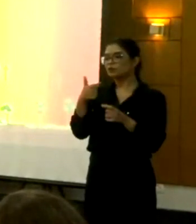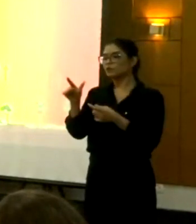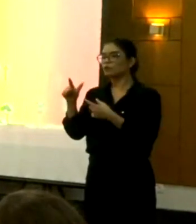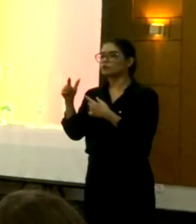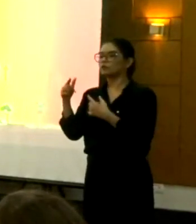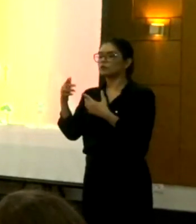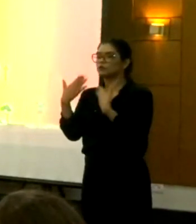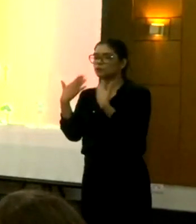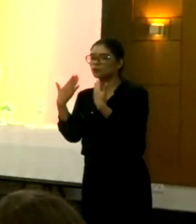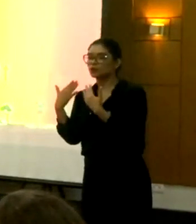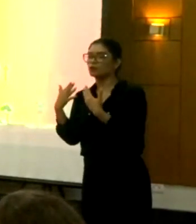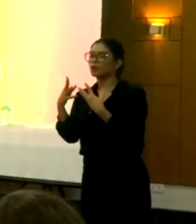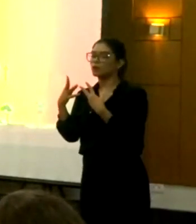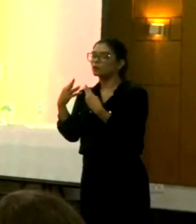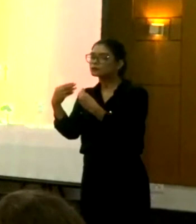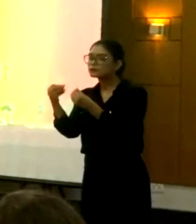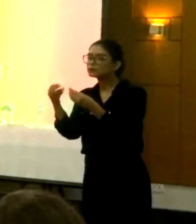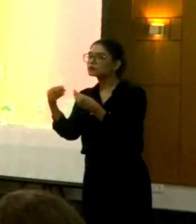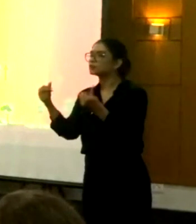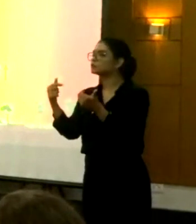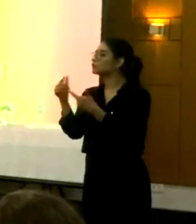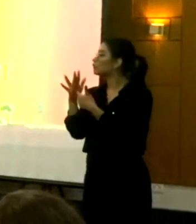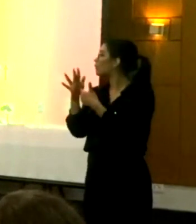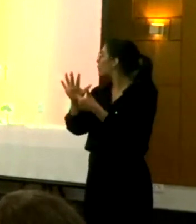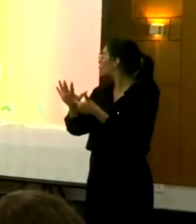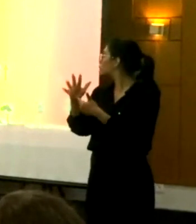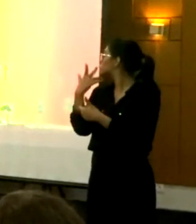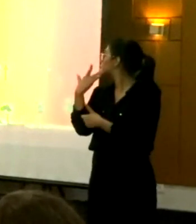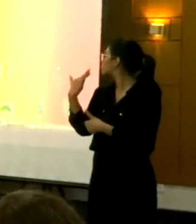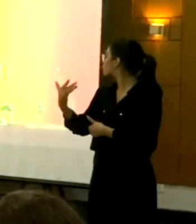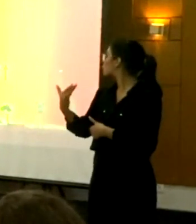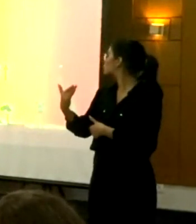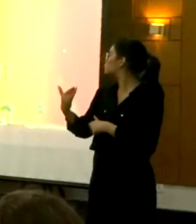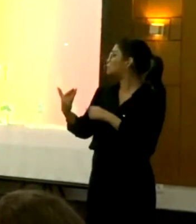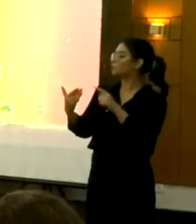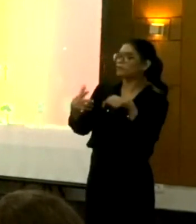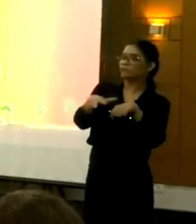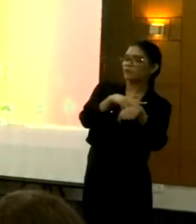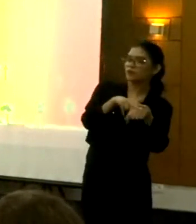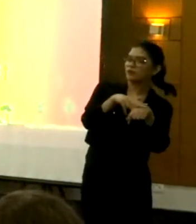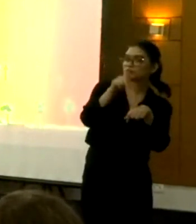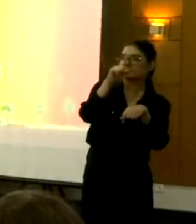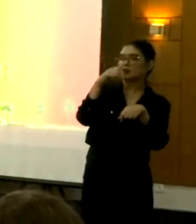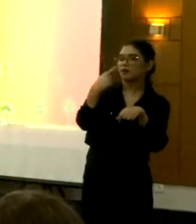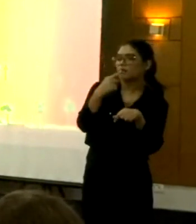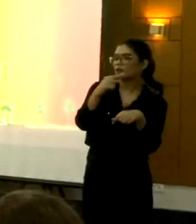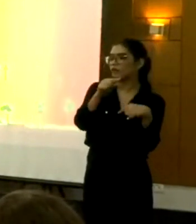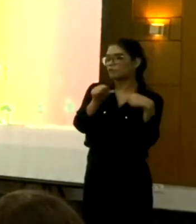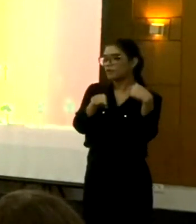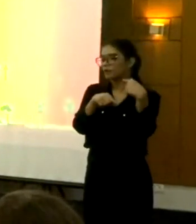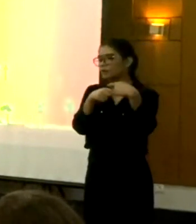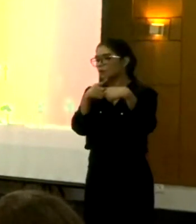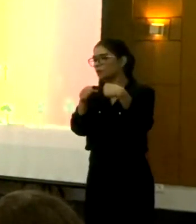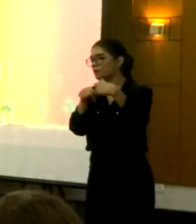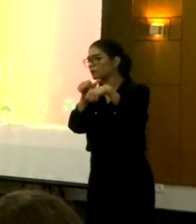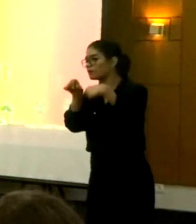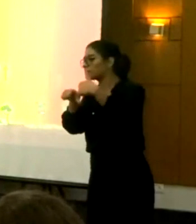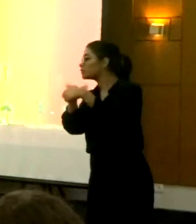blue yellow green yellow then it goes to red here it's atmosphere so I'm going to tell you that